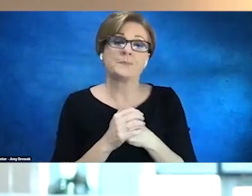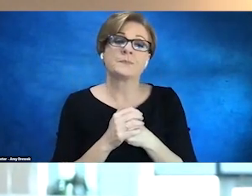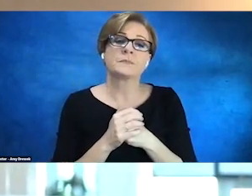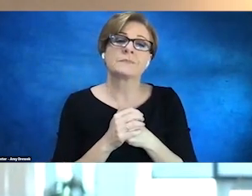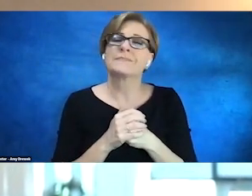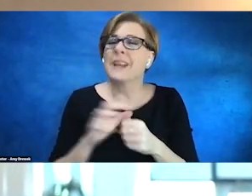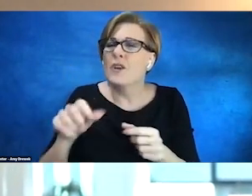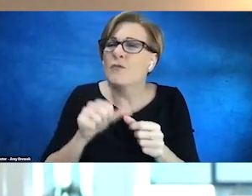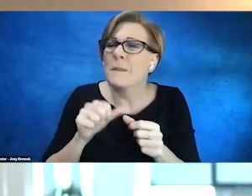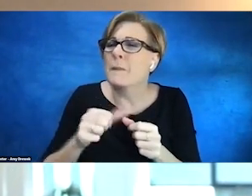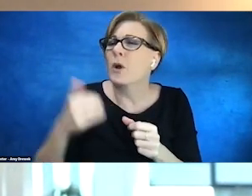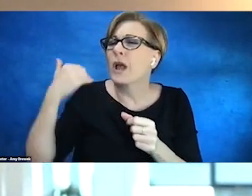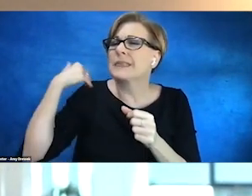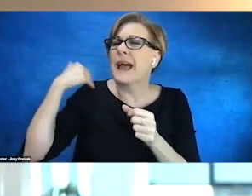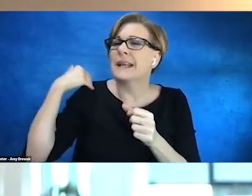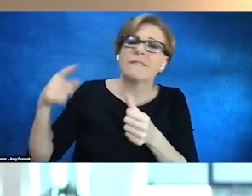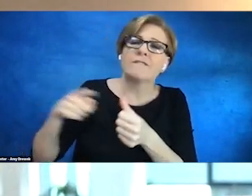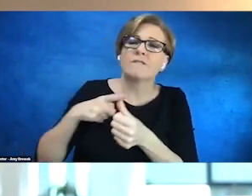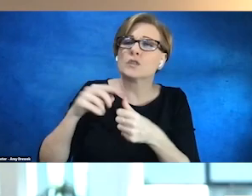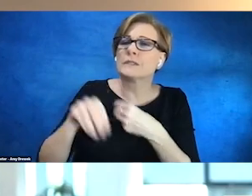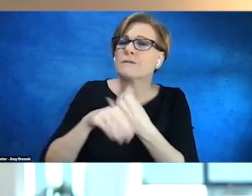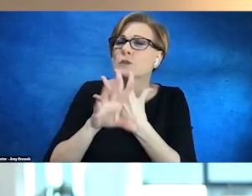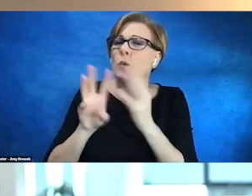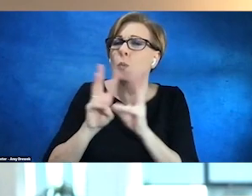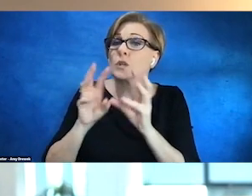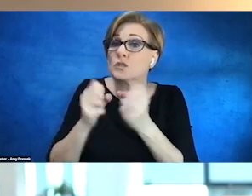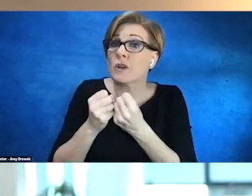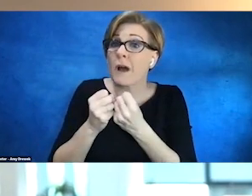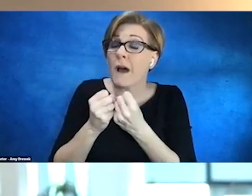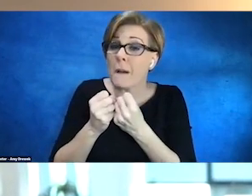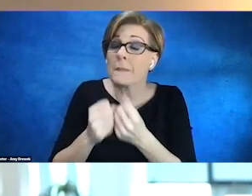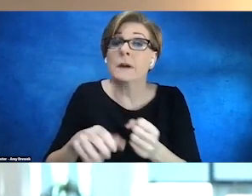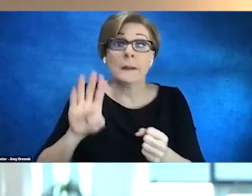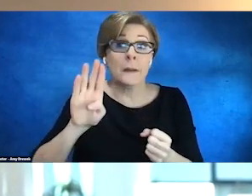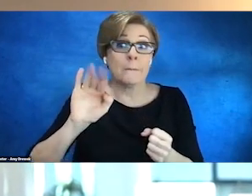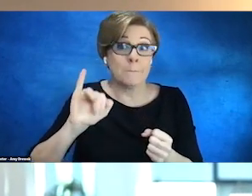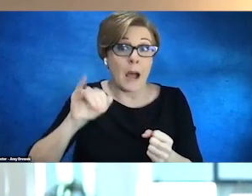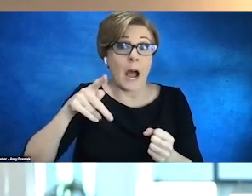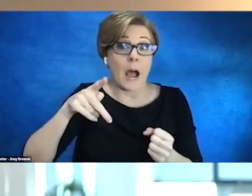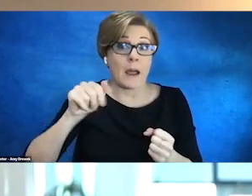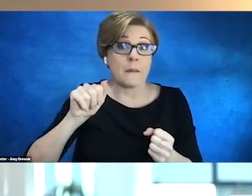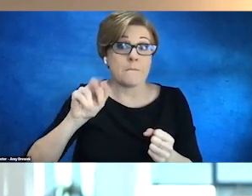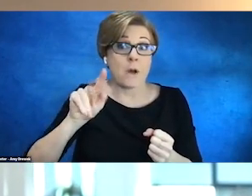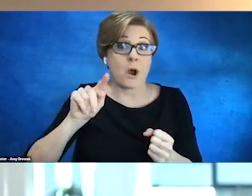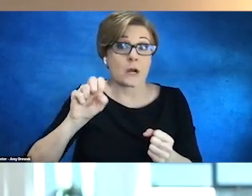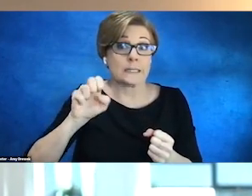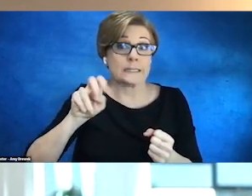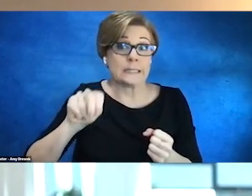and similar to what we discussed at our last virtual workshop, bipartisanship throughout the